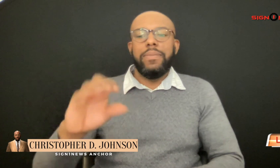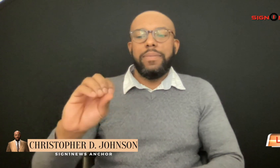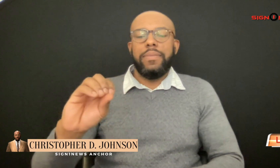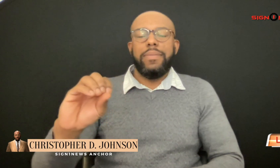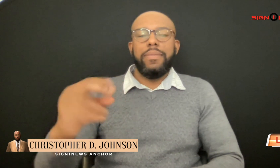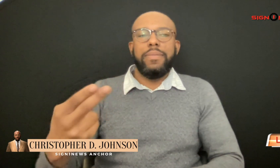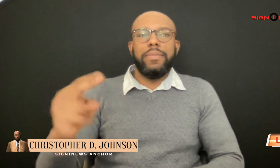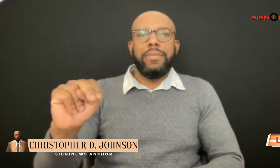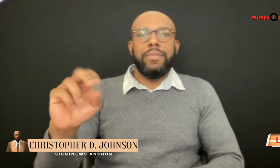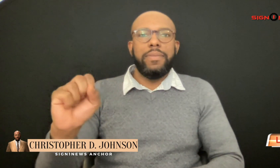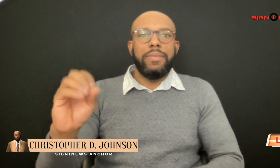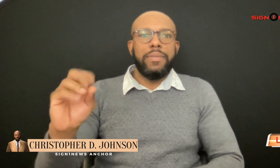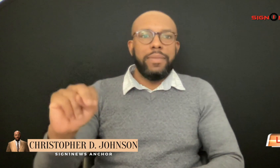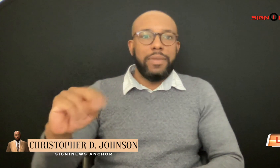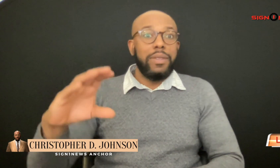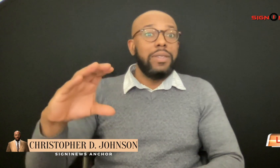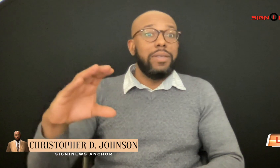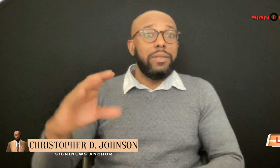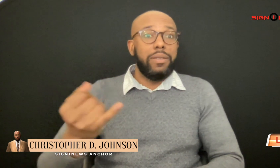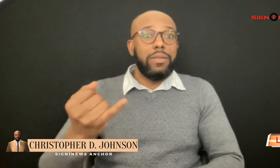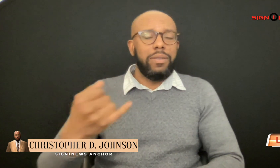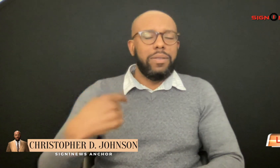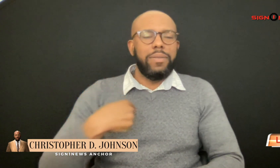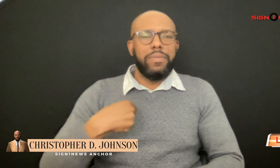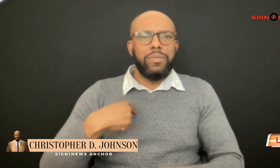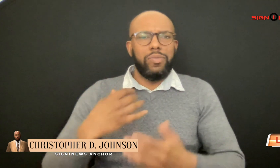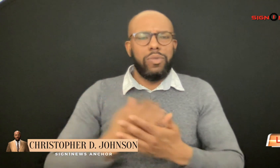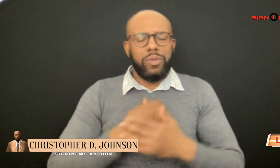Here's a quick look at the top trending stories making headlines today.